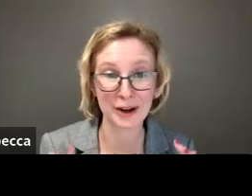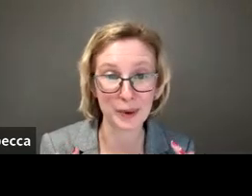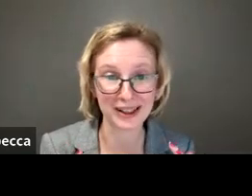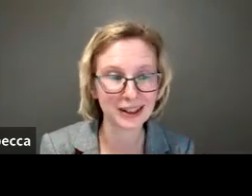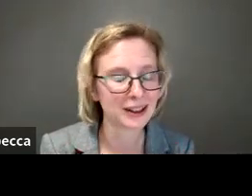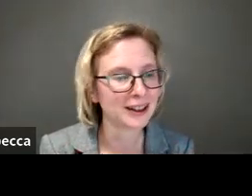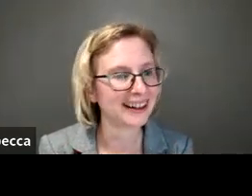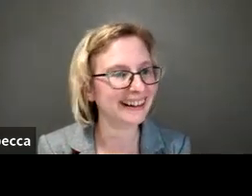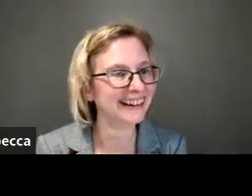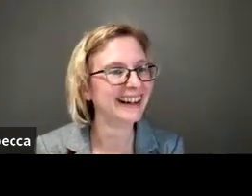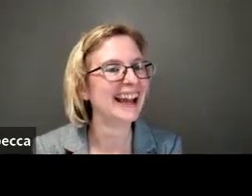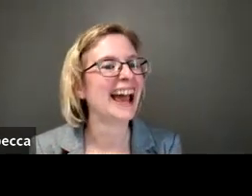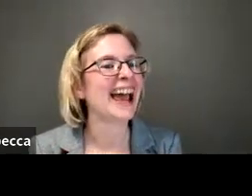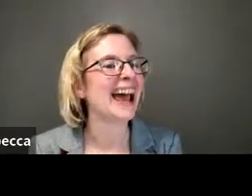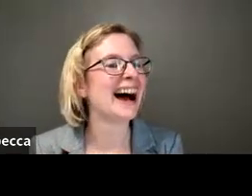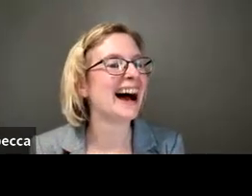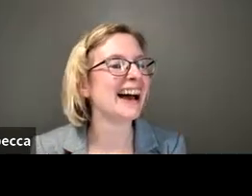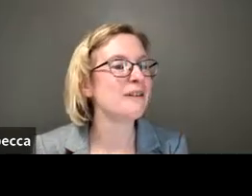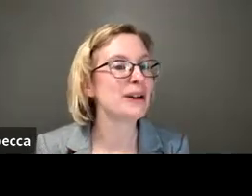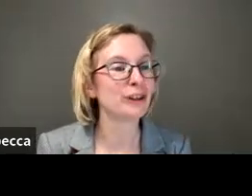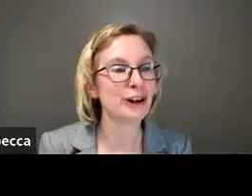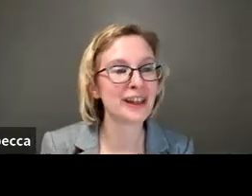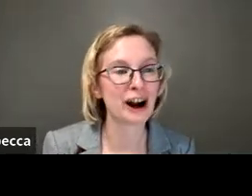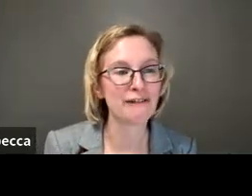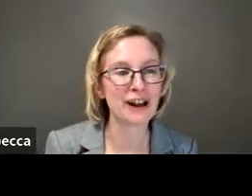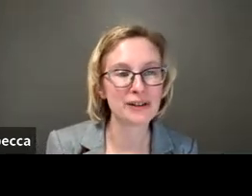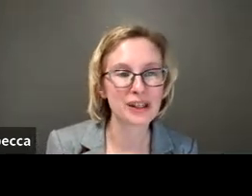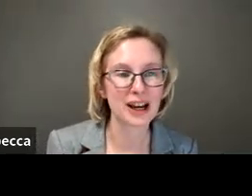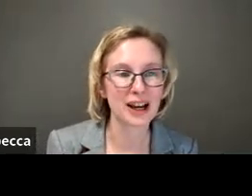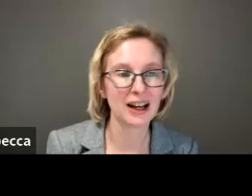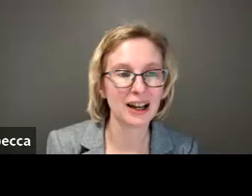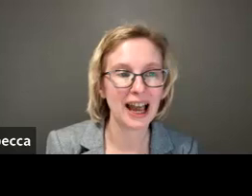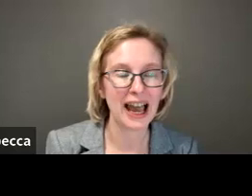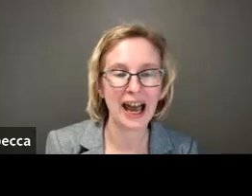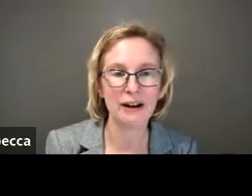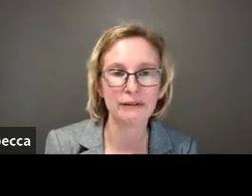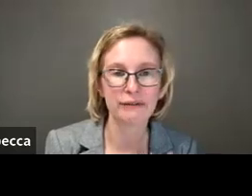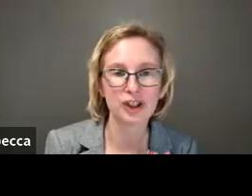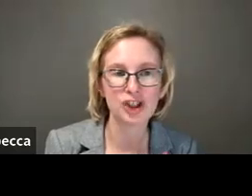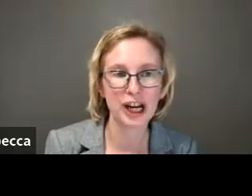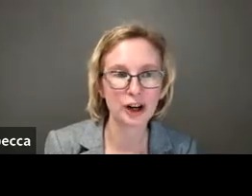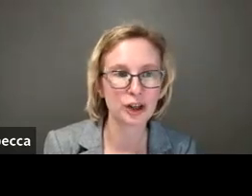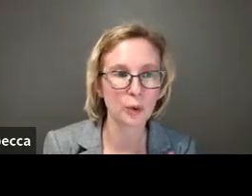had no idea. We've learned that our fellows have shared their